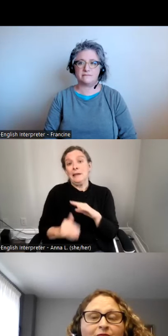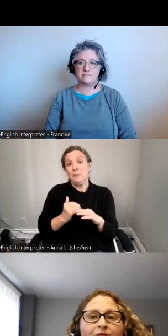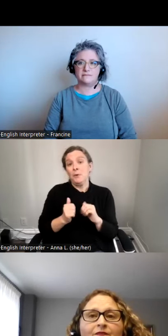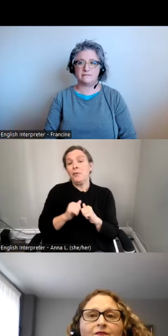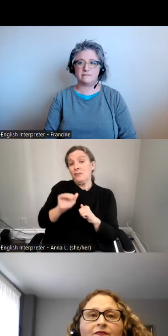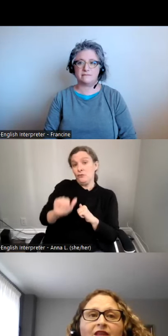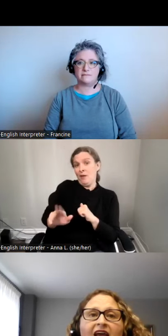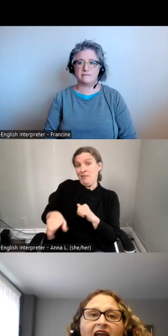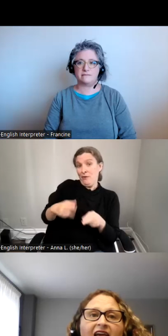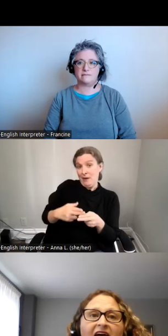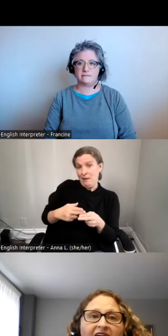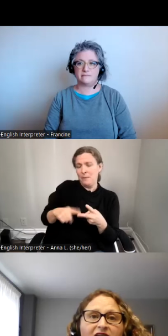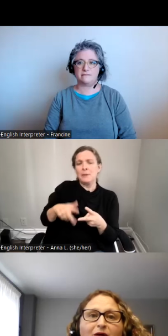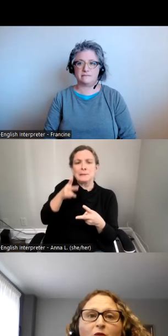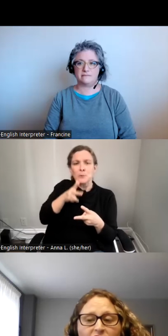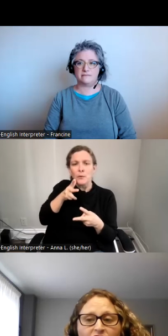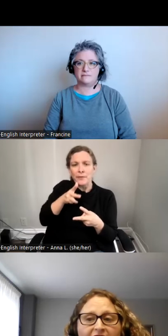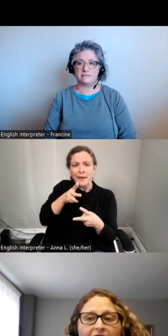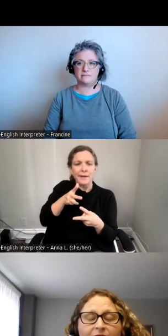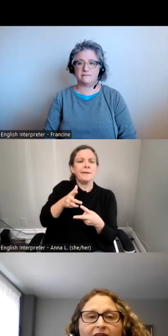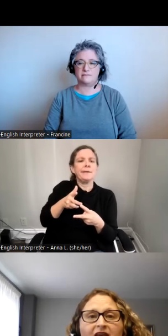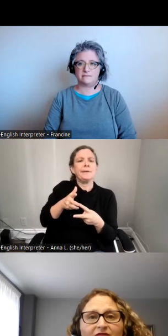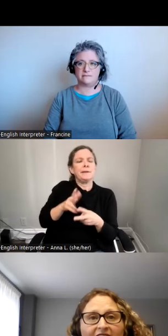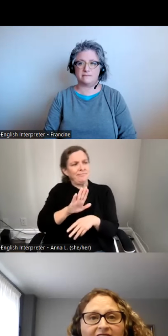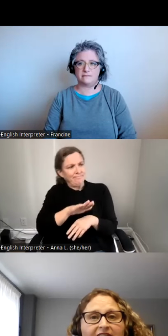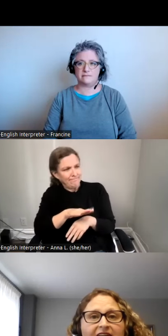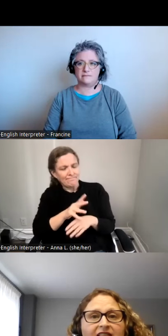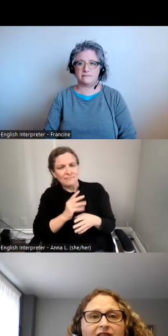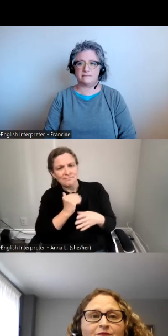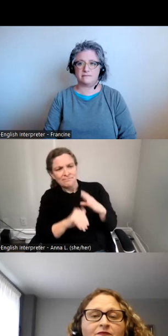18883046558. You can also e- mail